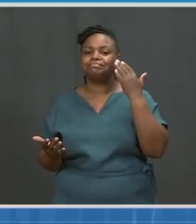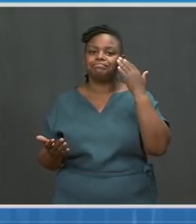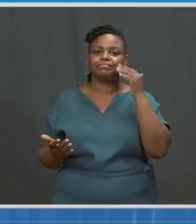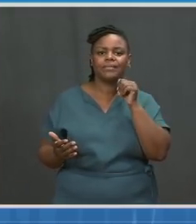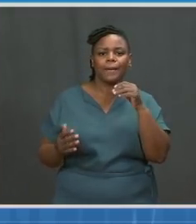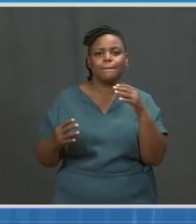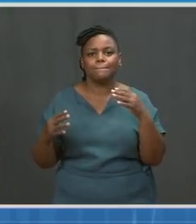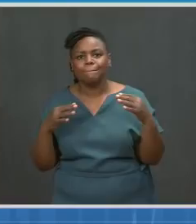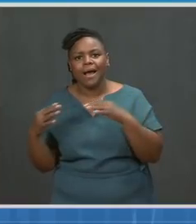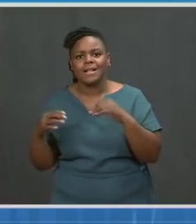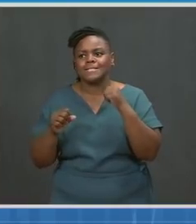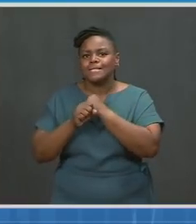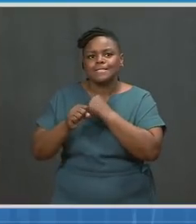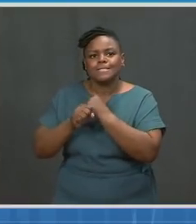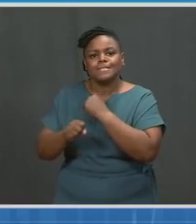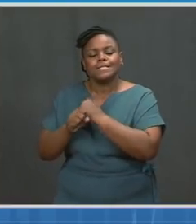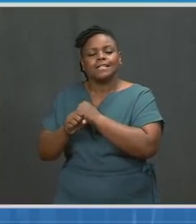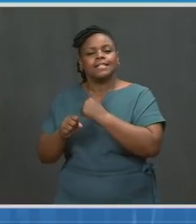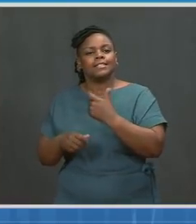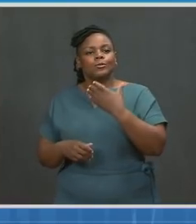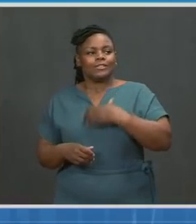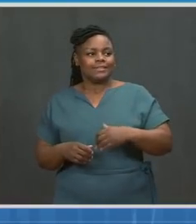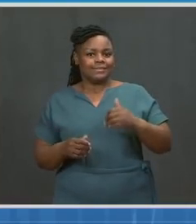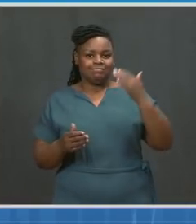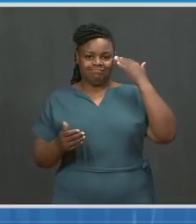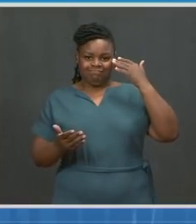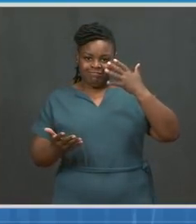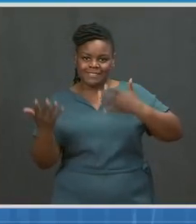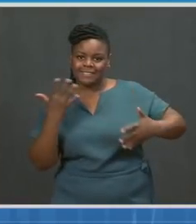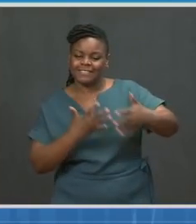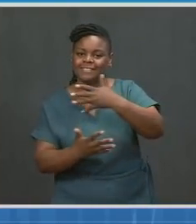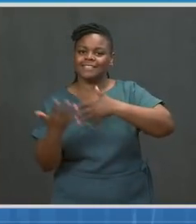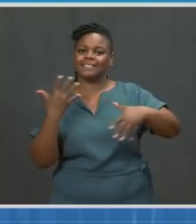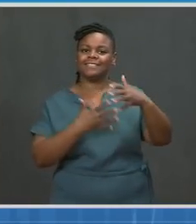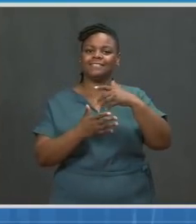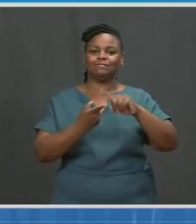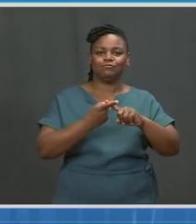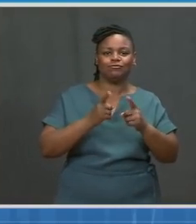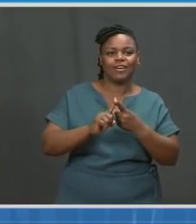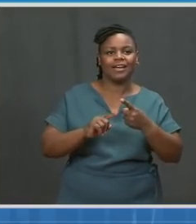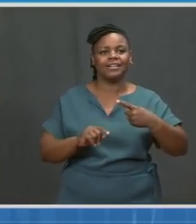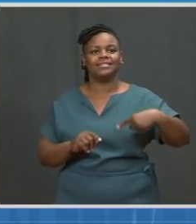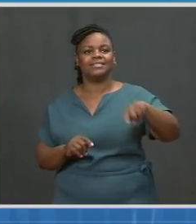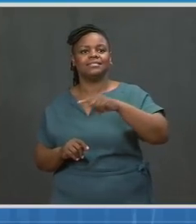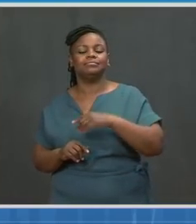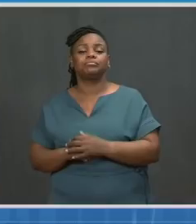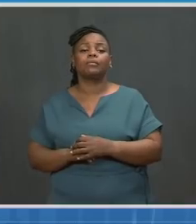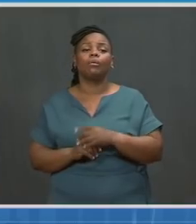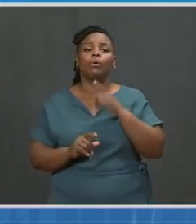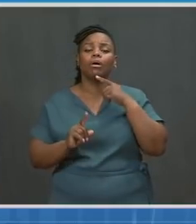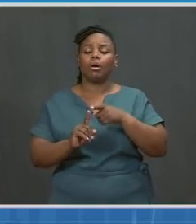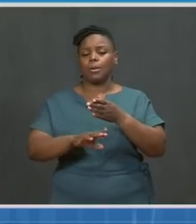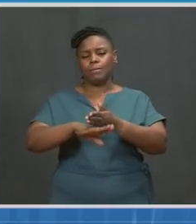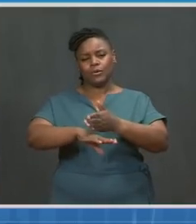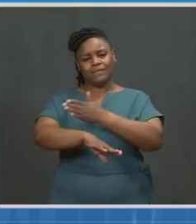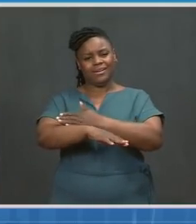So, we are very supportive of states in their effort to improve access and make it even easier for their students